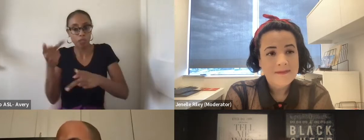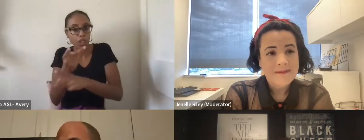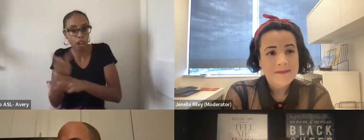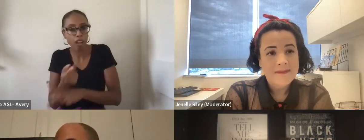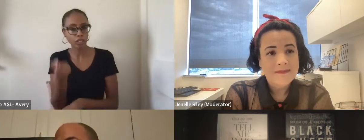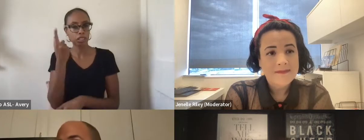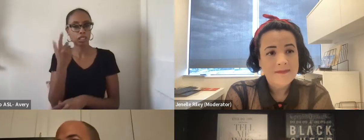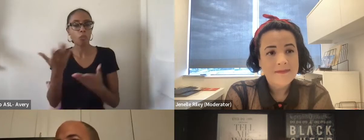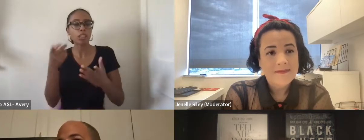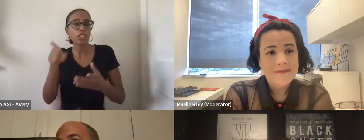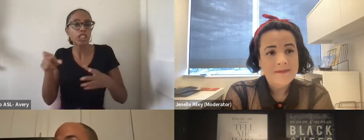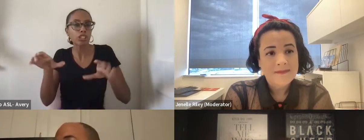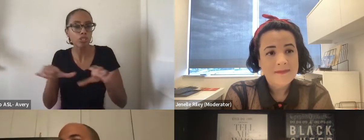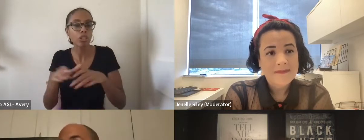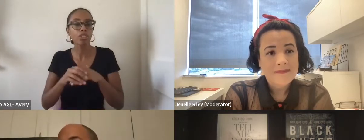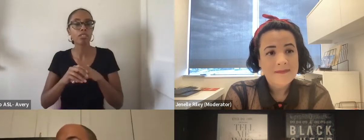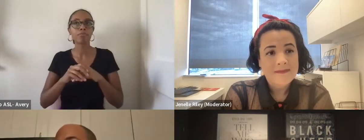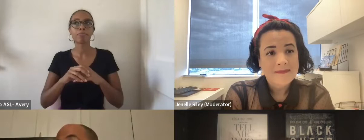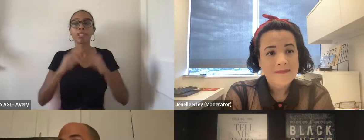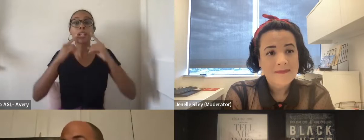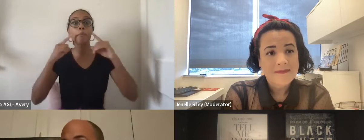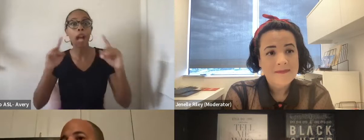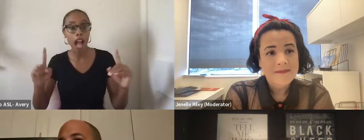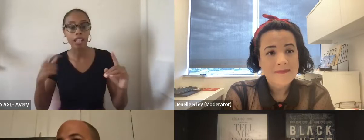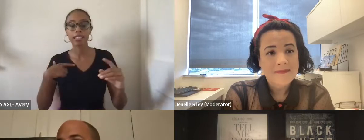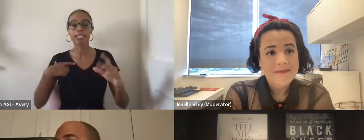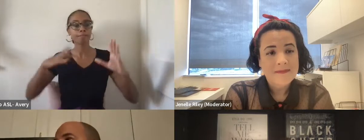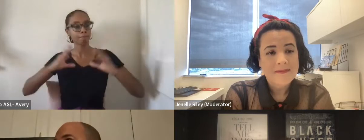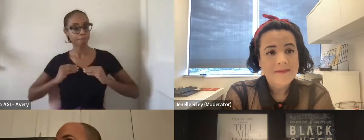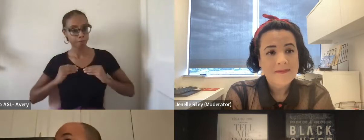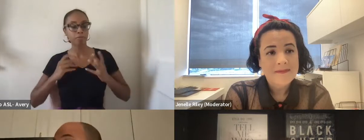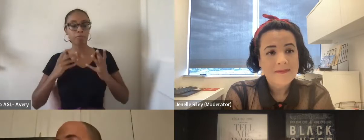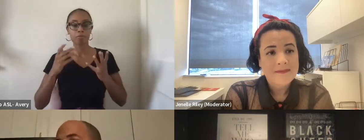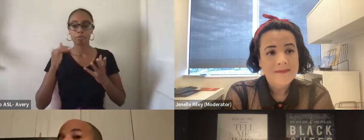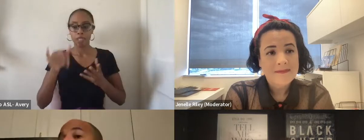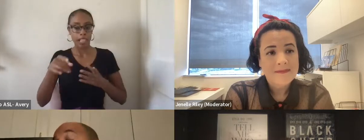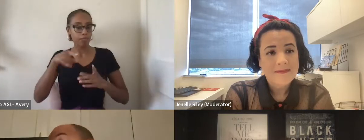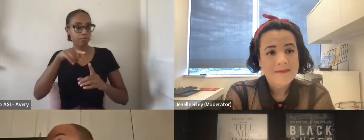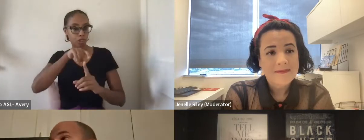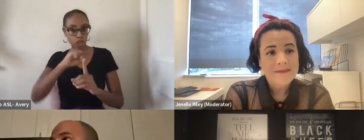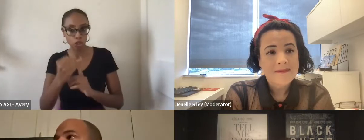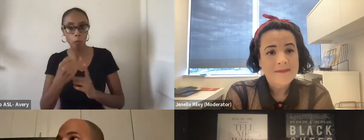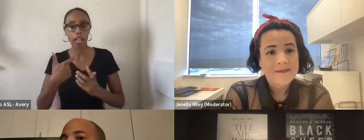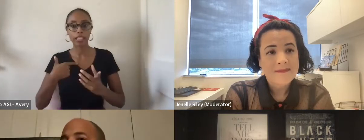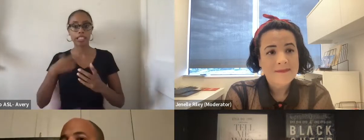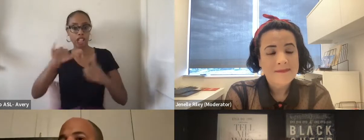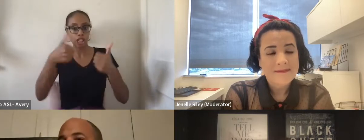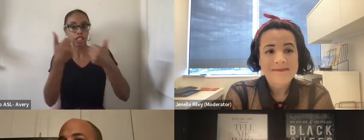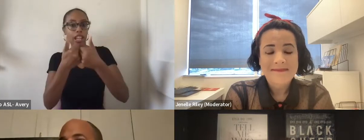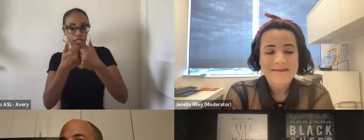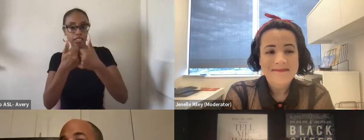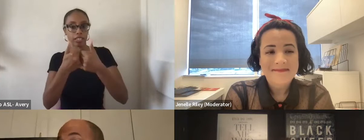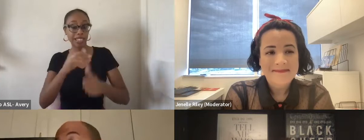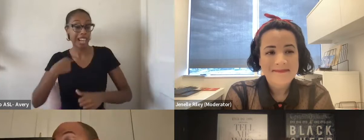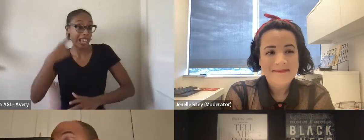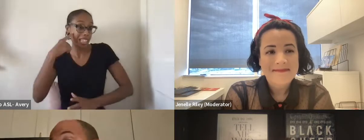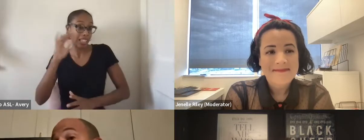challenges. And that's why I believe she will be remembered as a very great states person.